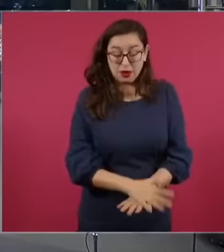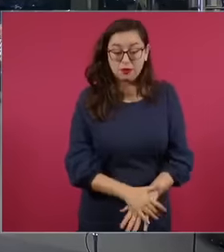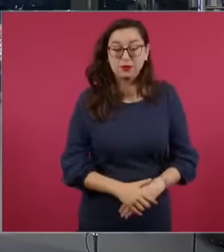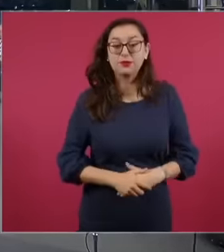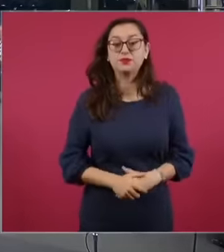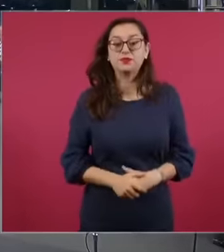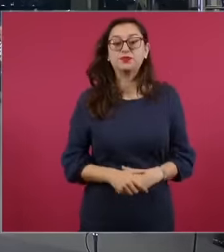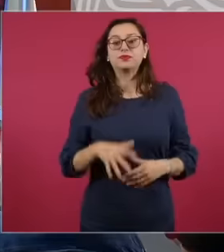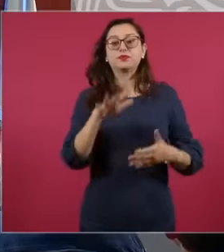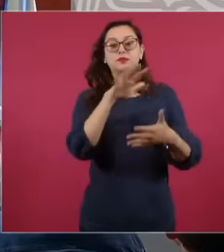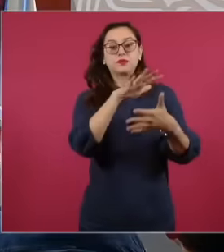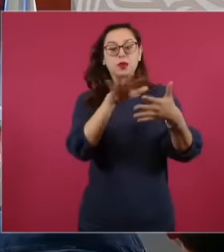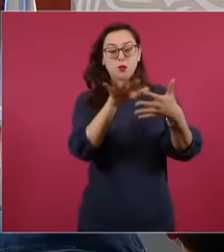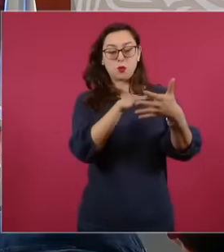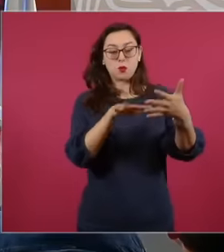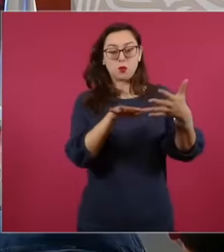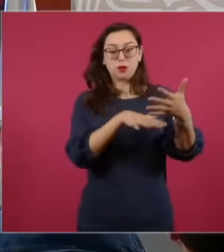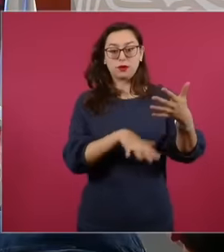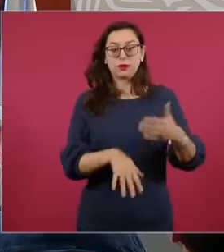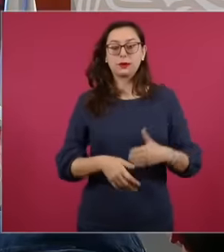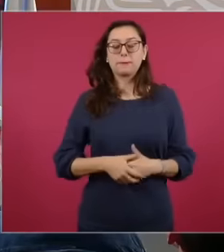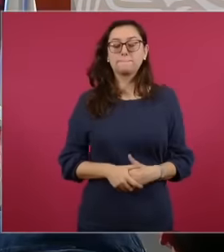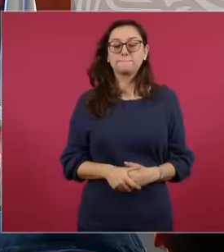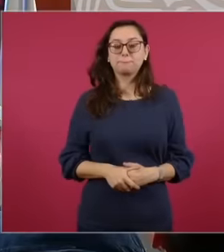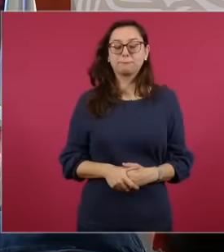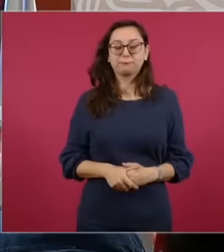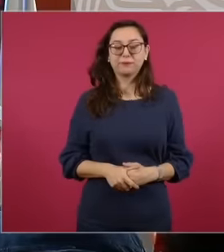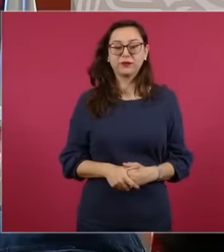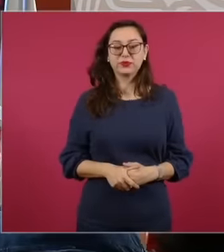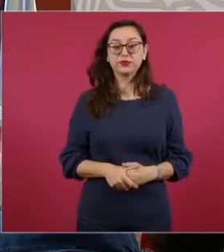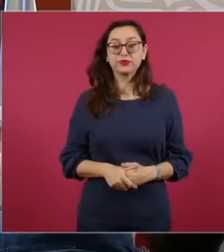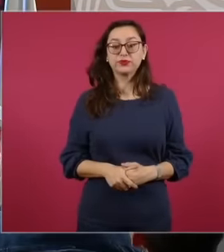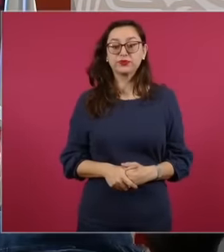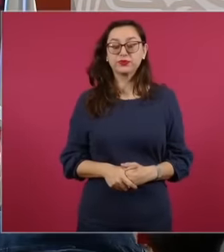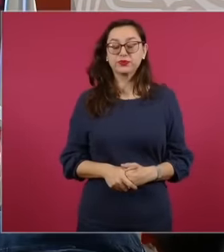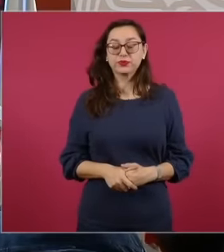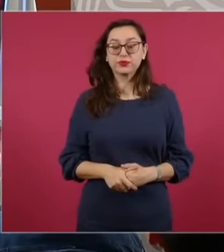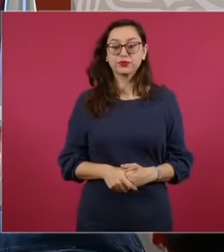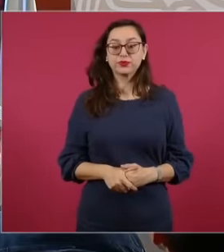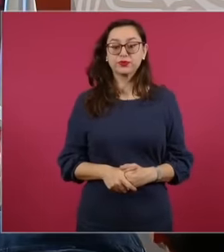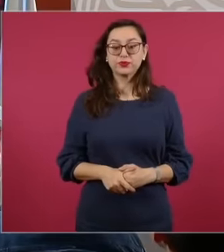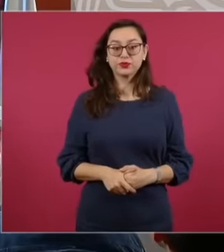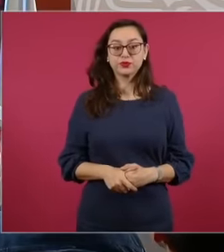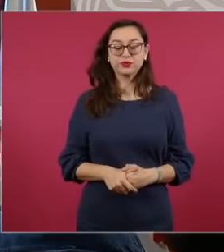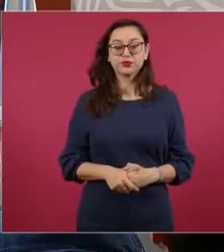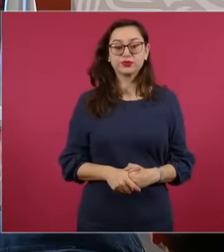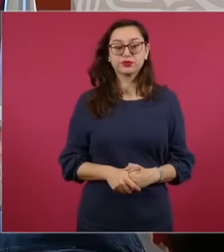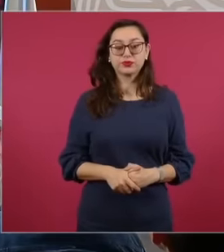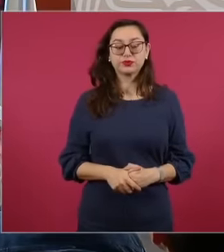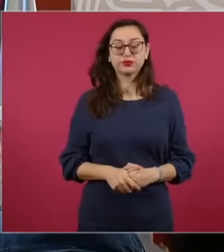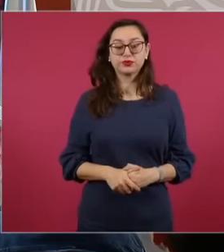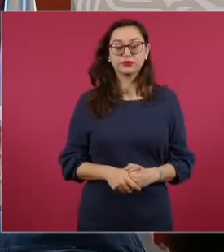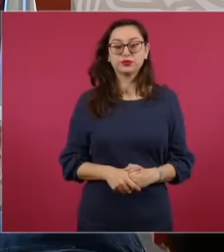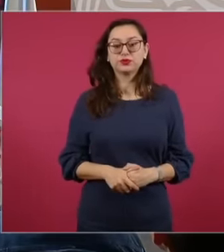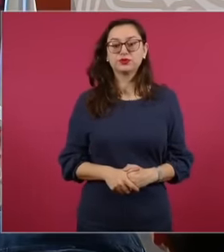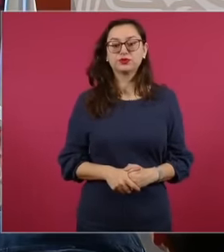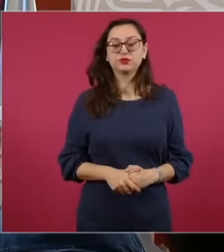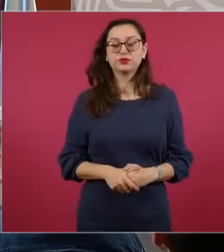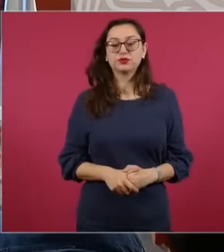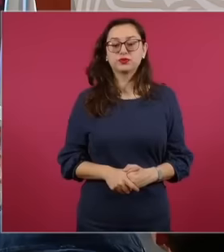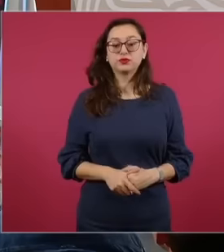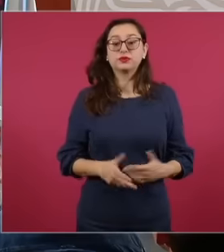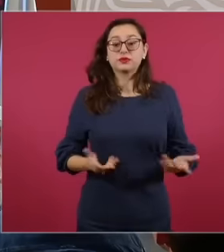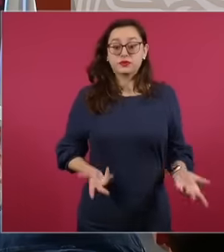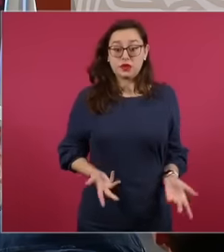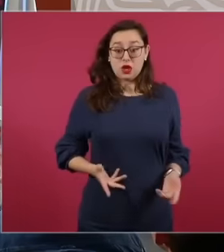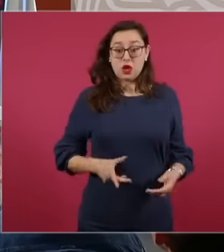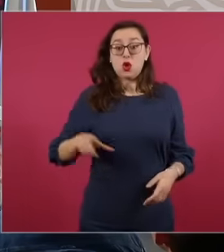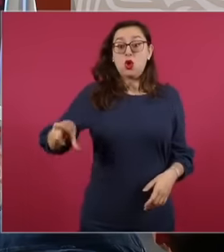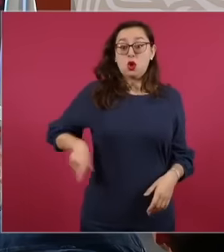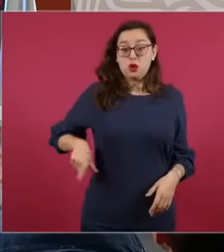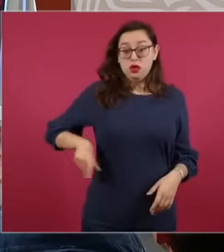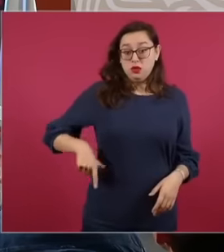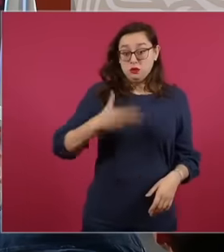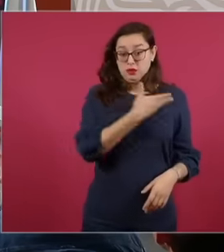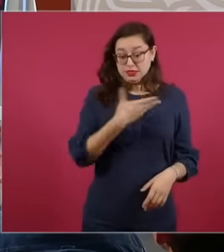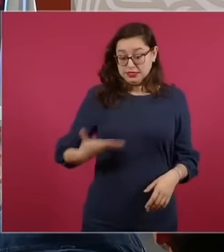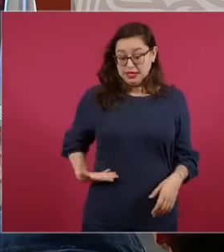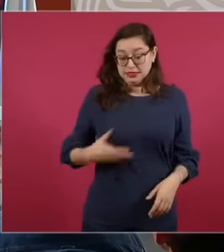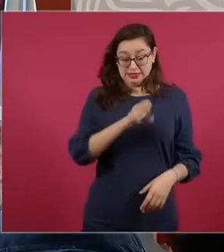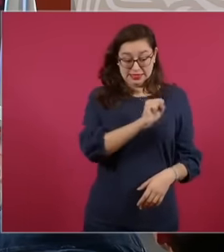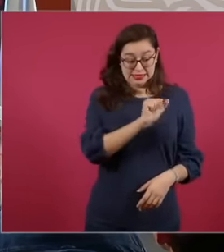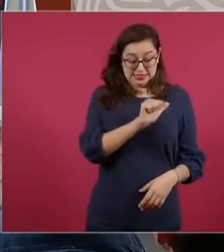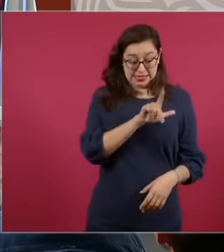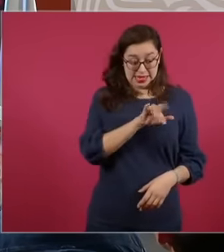read it another relevant fact It is that since the Salinas government it was carried out